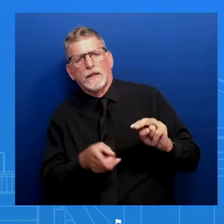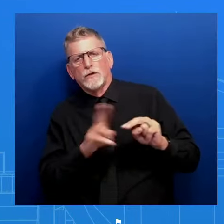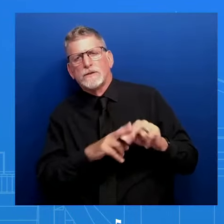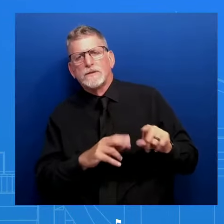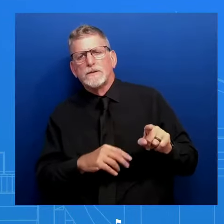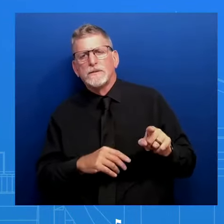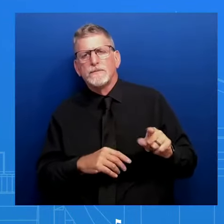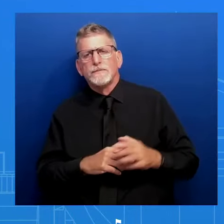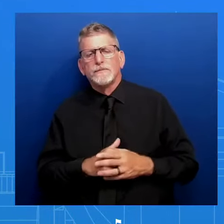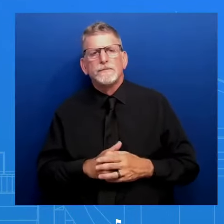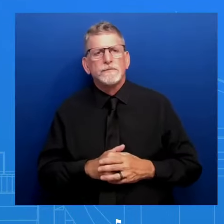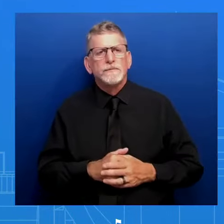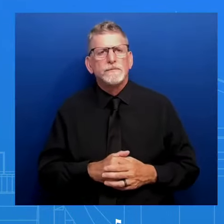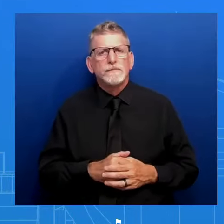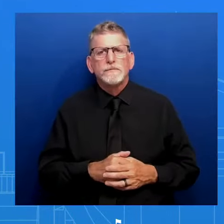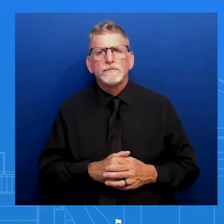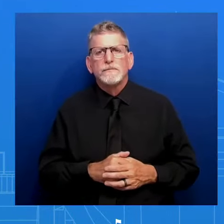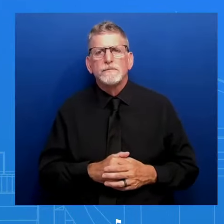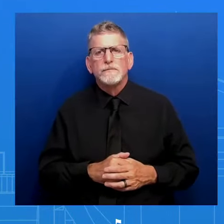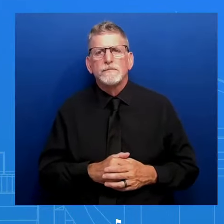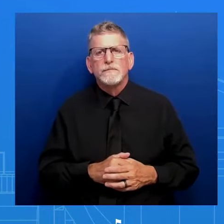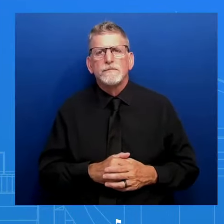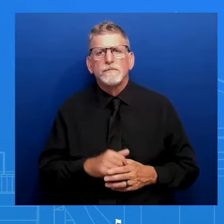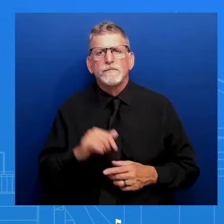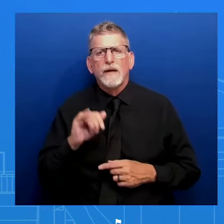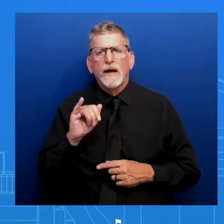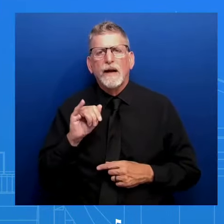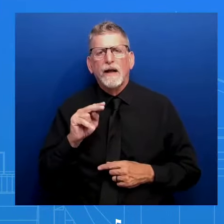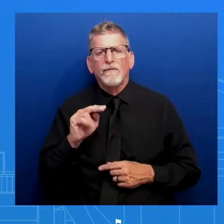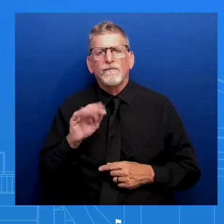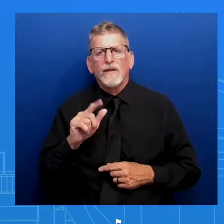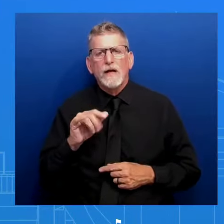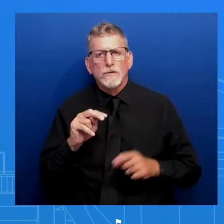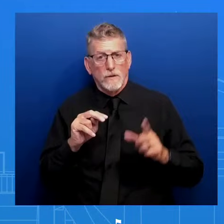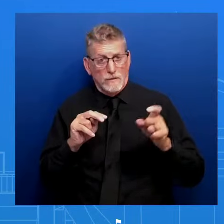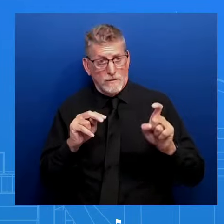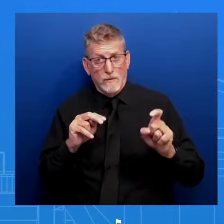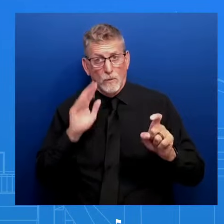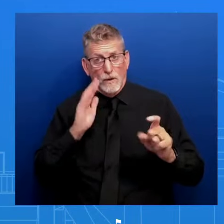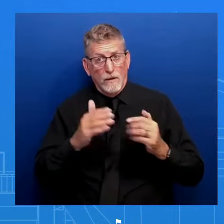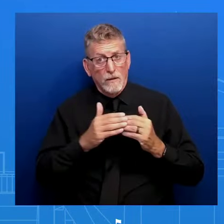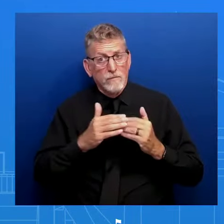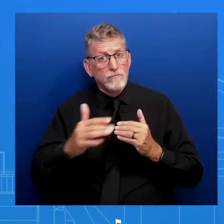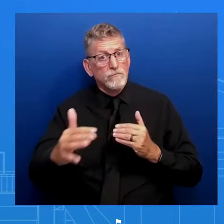even further by the end of this year? Ms. Jean-Pierre: So, I'm not going to get into predictions or hypotheticals from here. What I can say is that the President